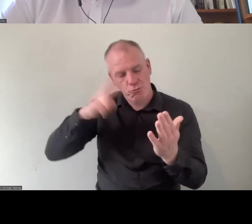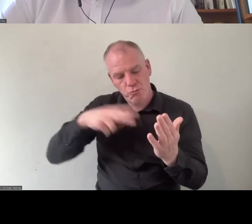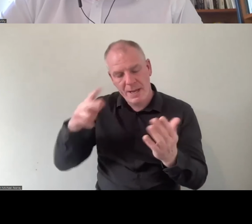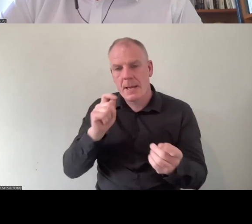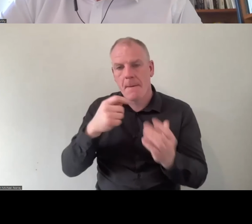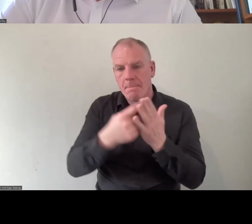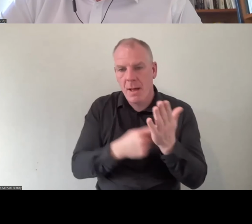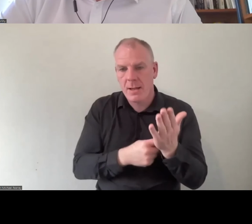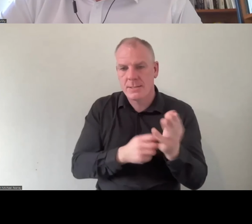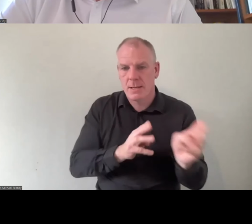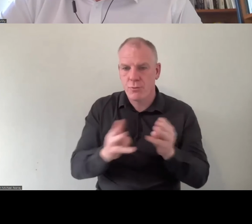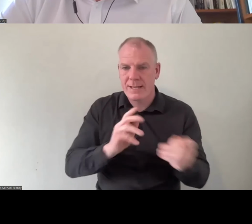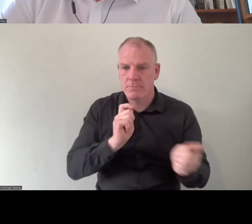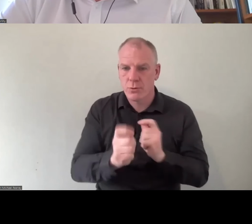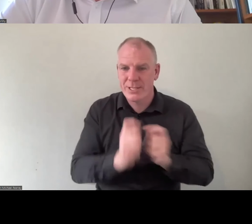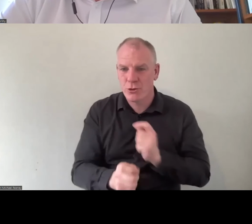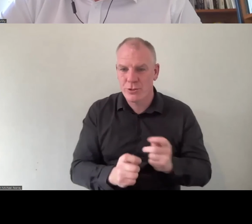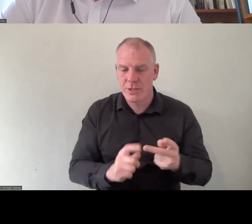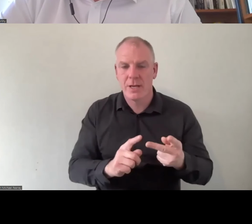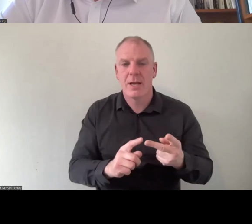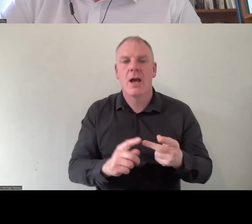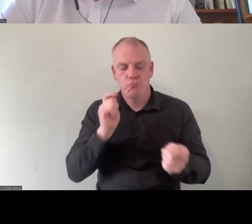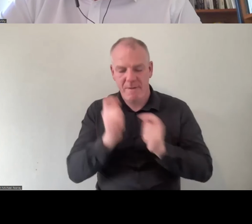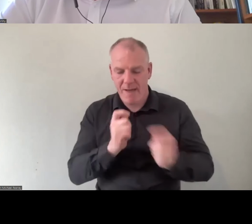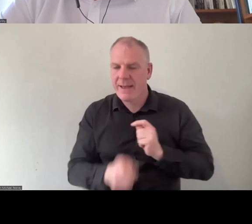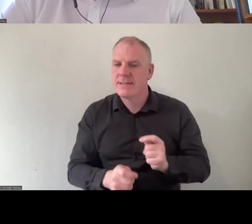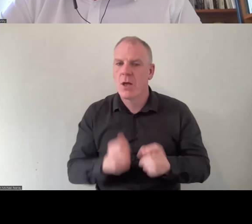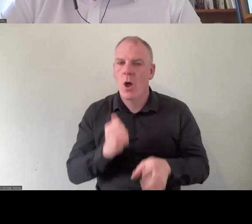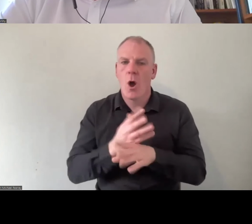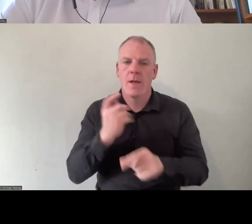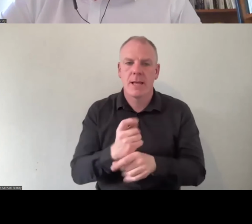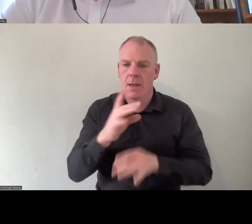and identify how they can be revised to contain information about Universal Design.